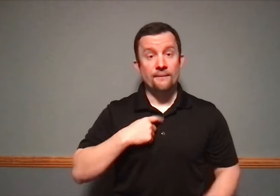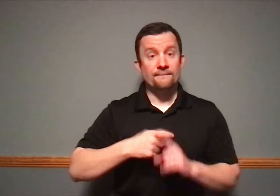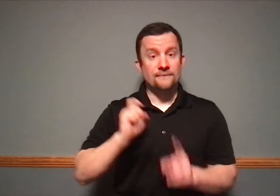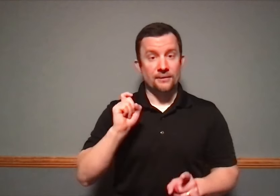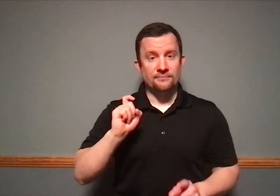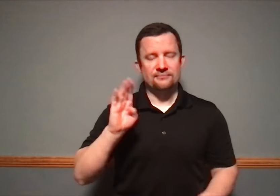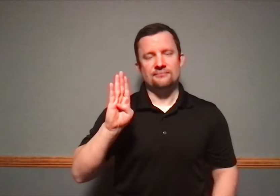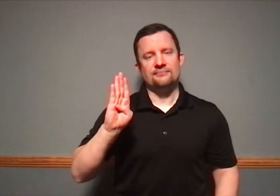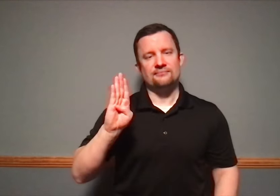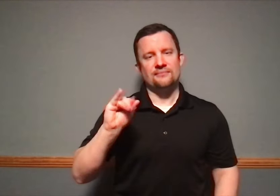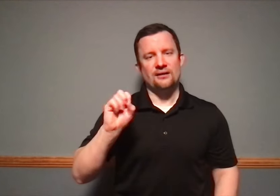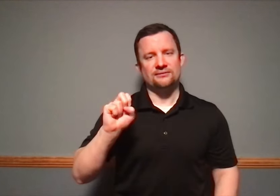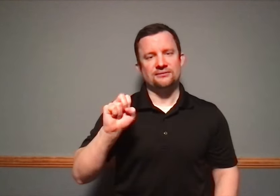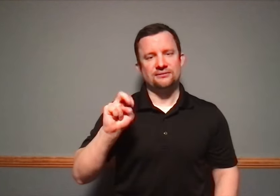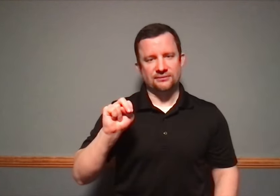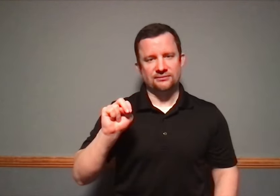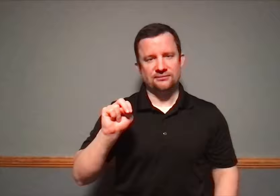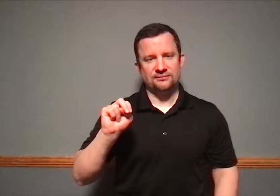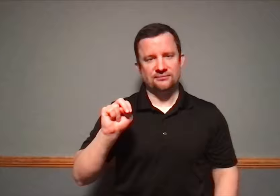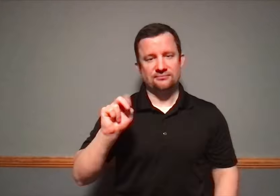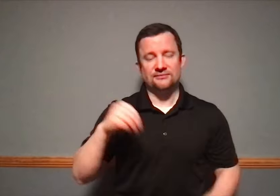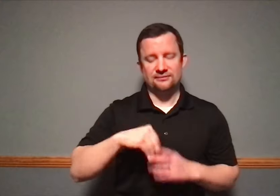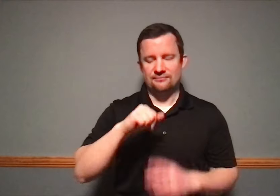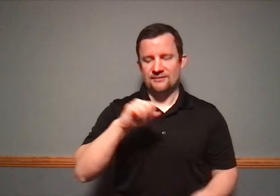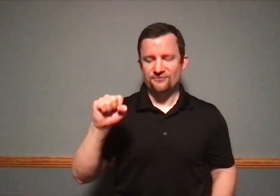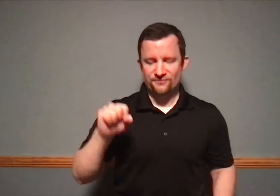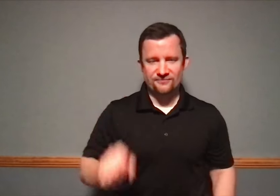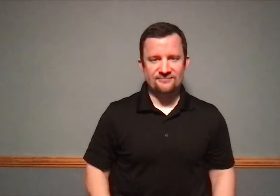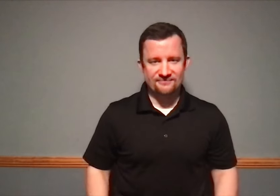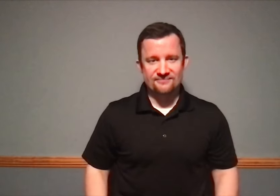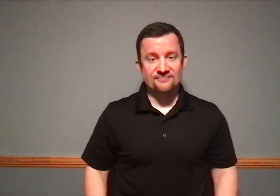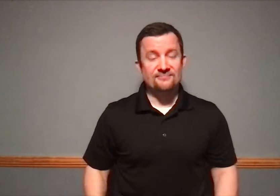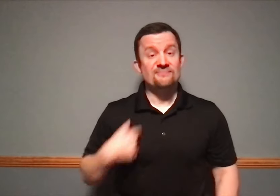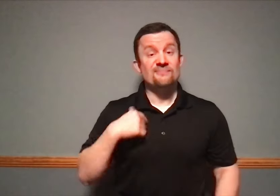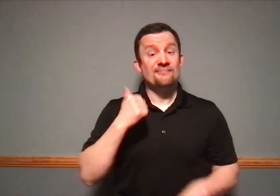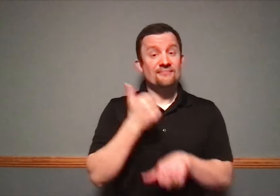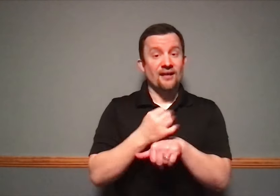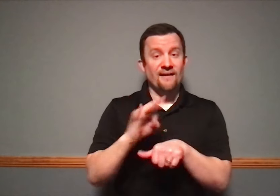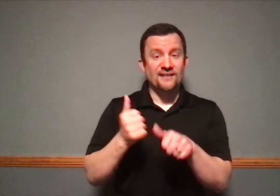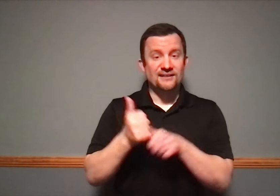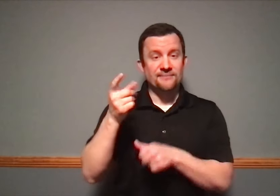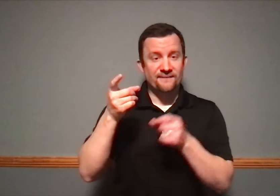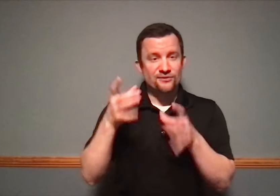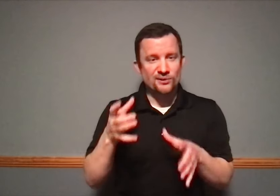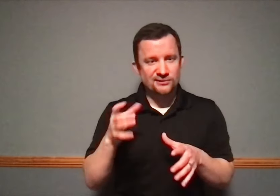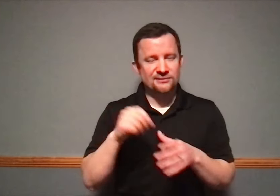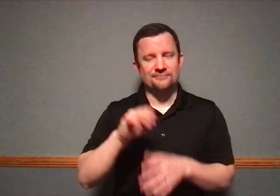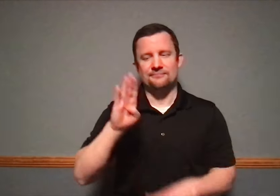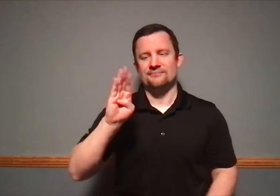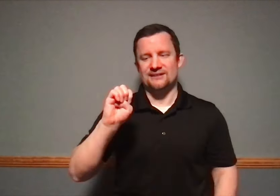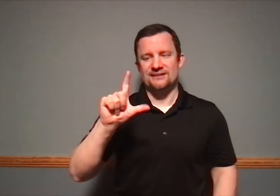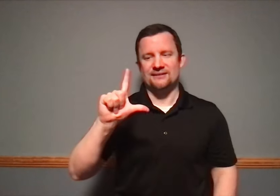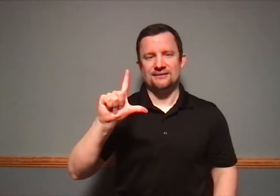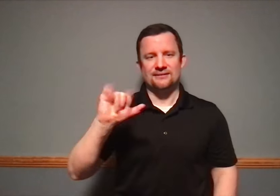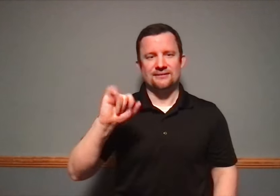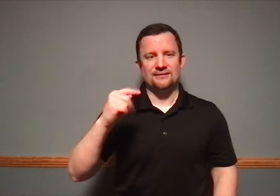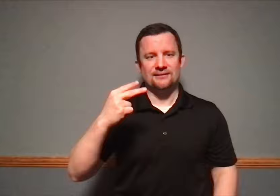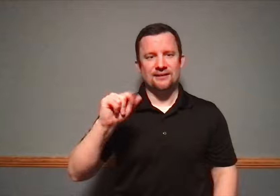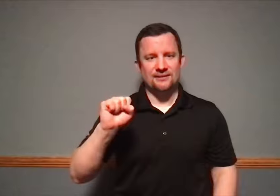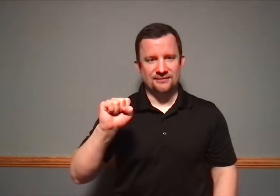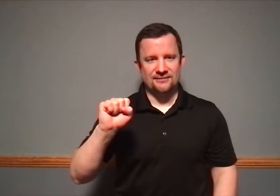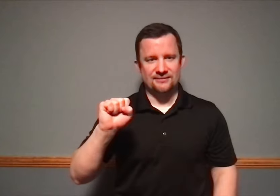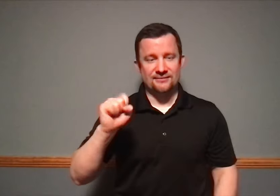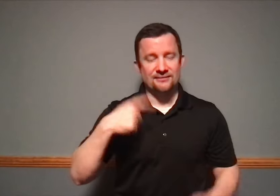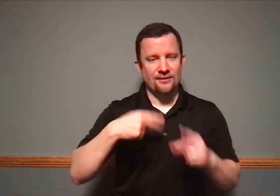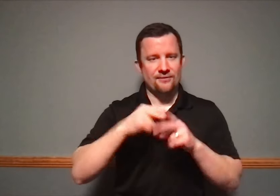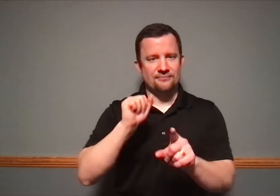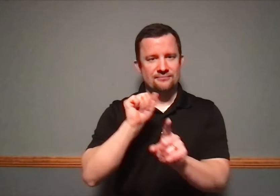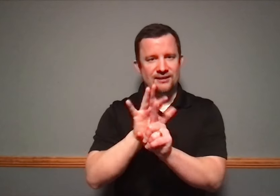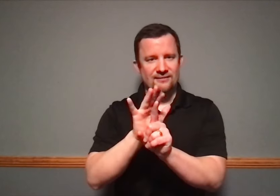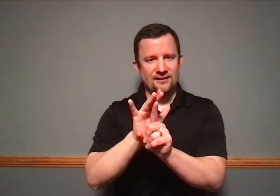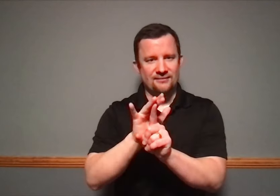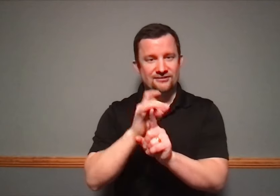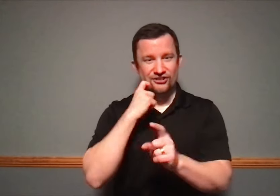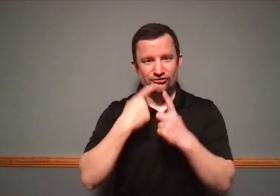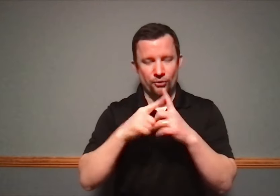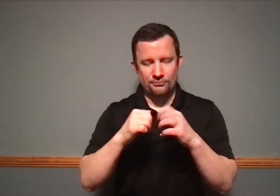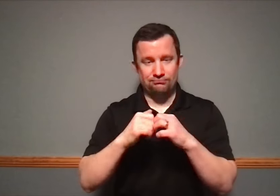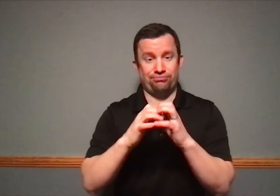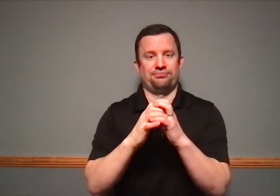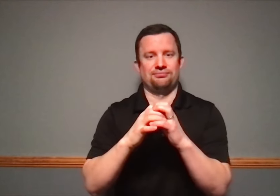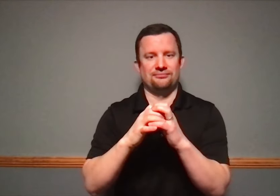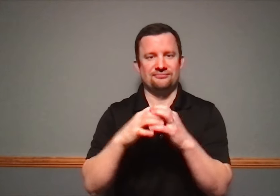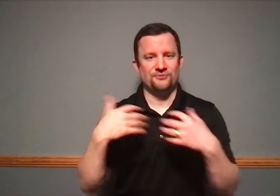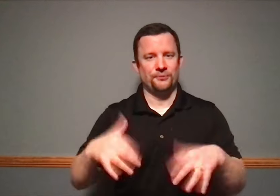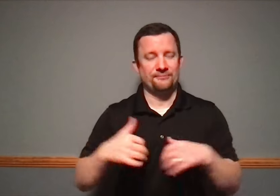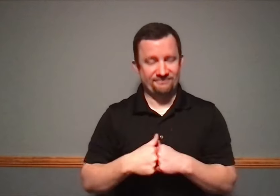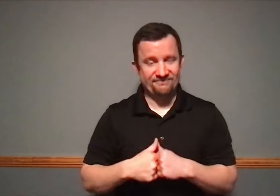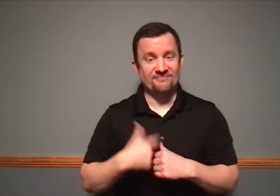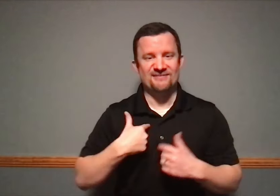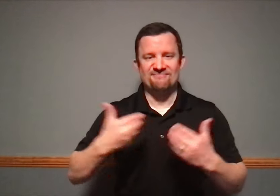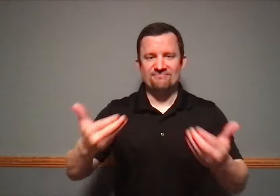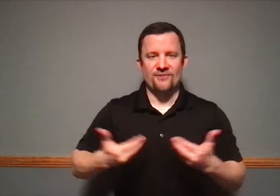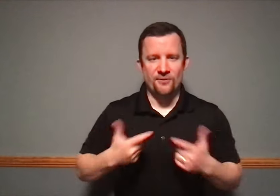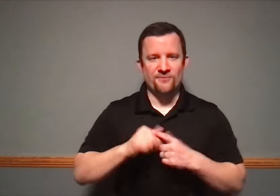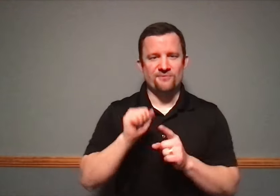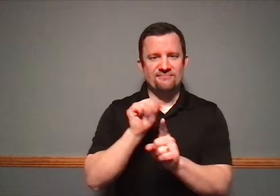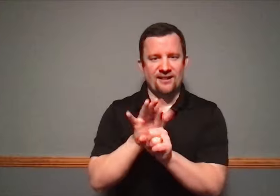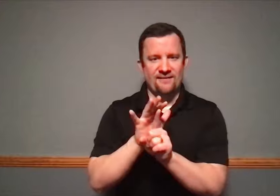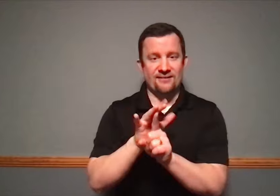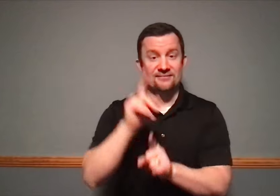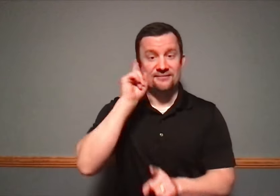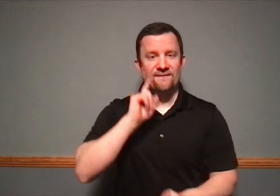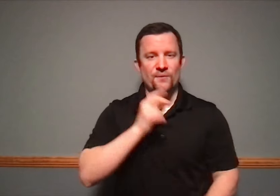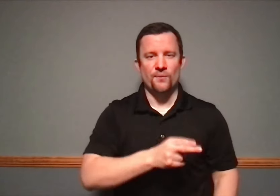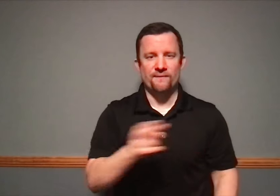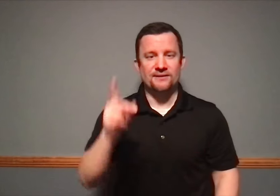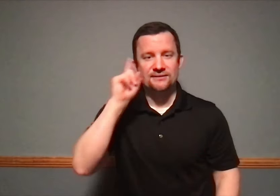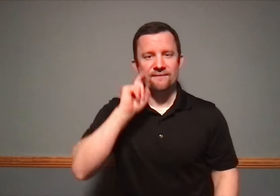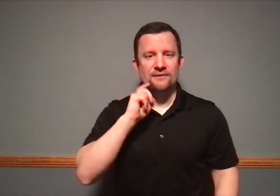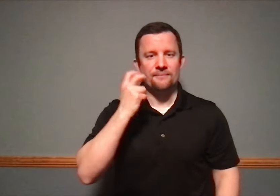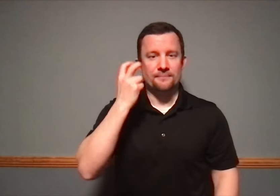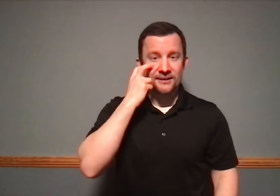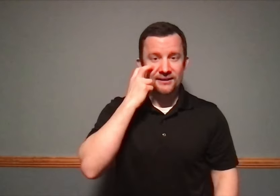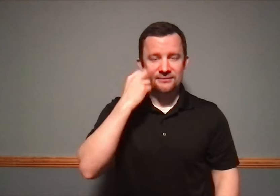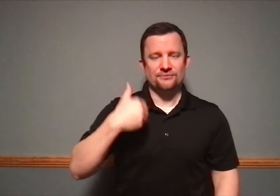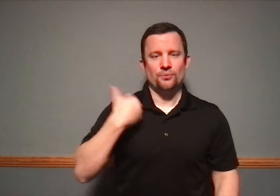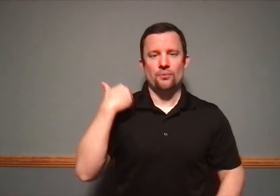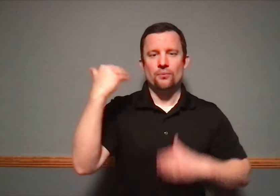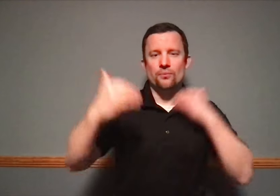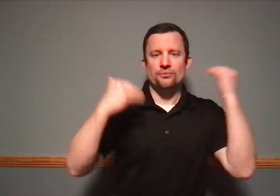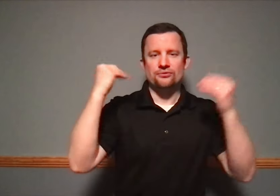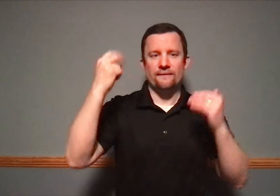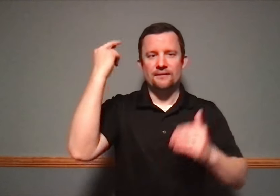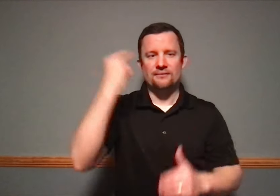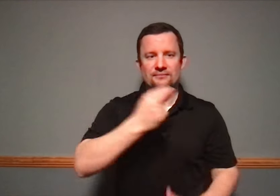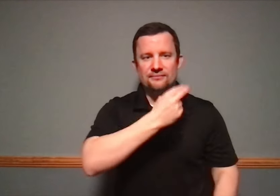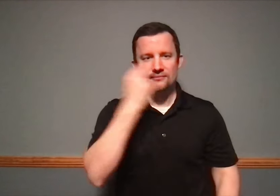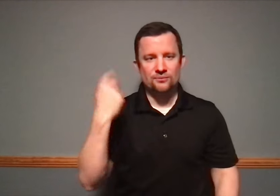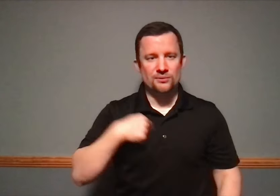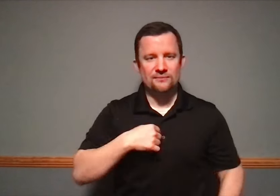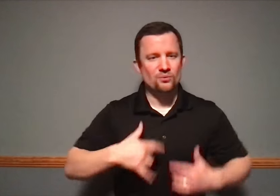I'm from Boston Massachusetts and I'm the founding executive director of Be Lights recently established. Be Lights is a group